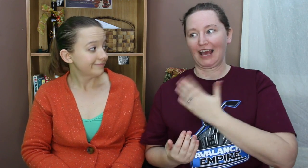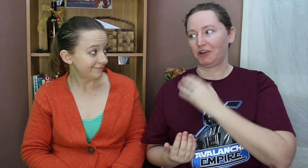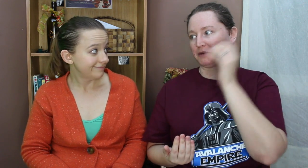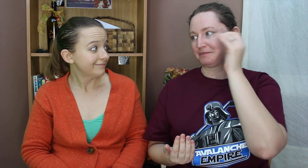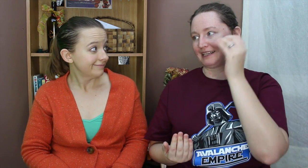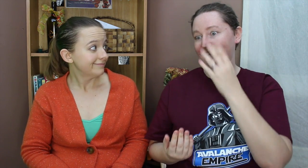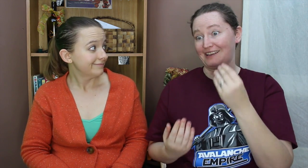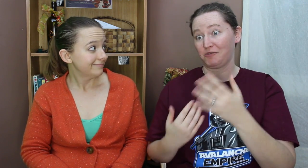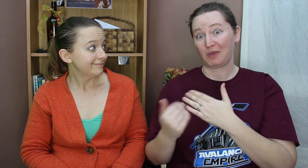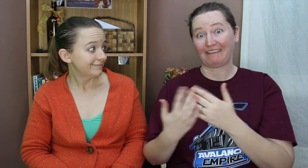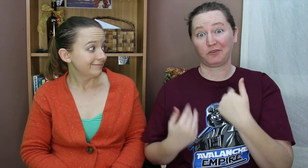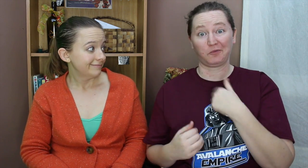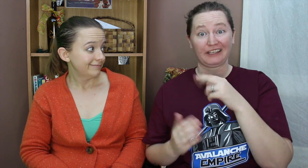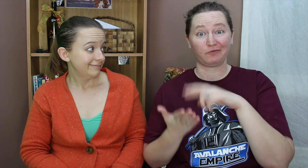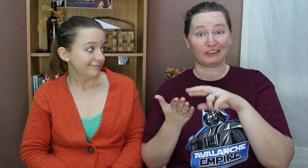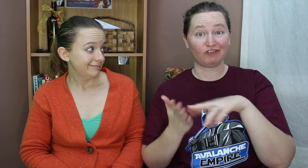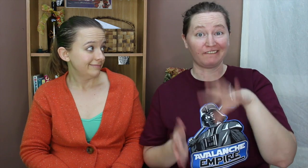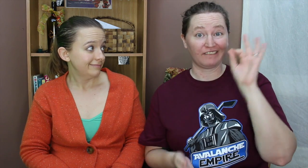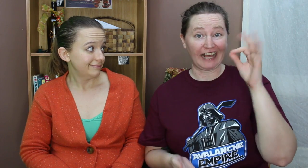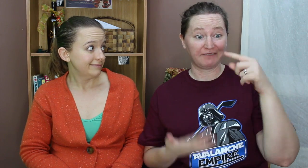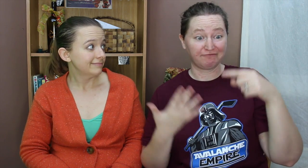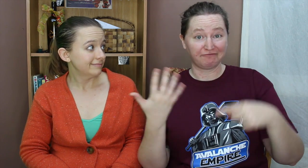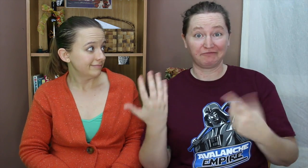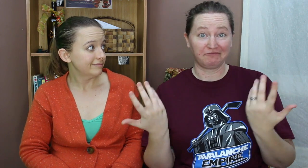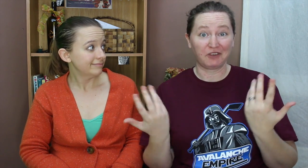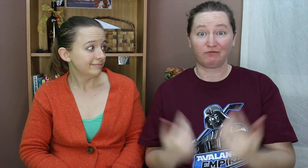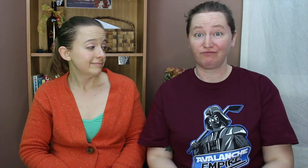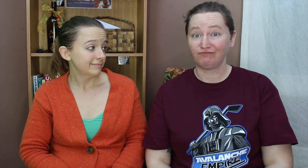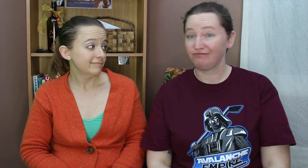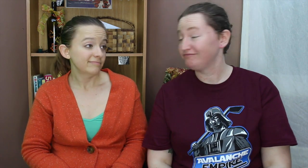to go ahead and give you our opinion and whatever we can research and find.